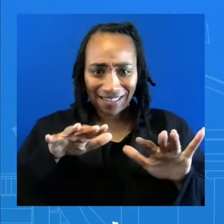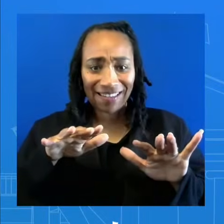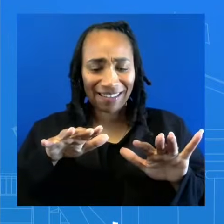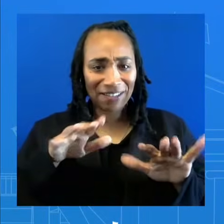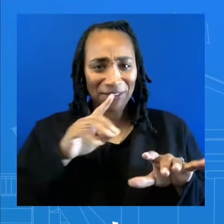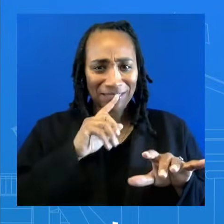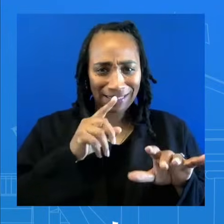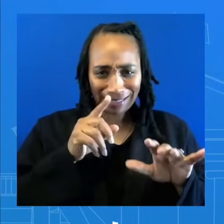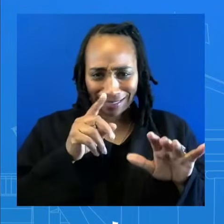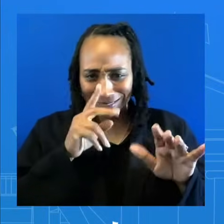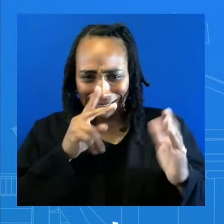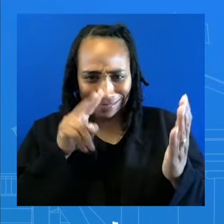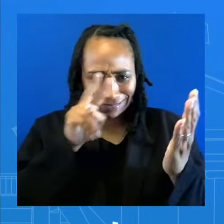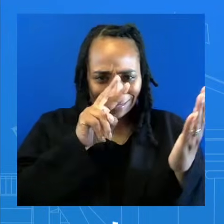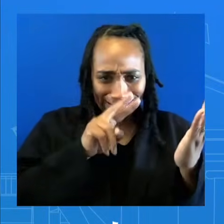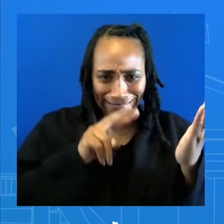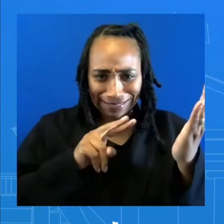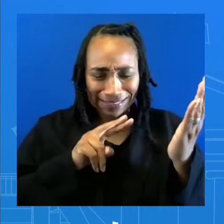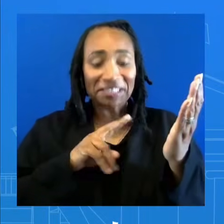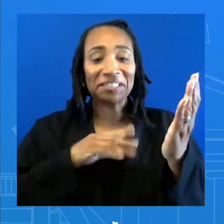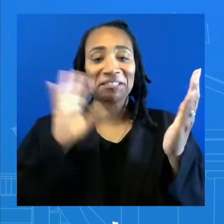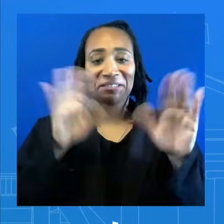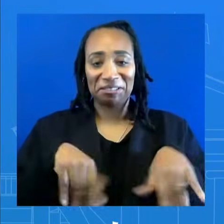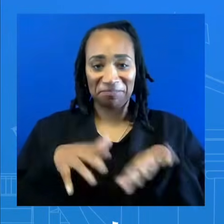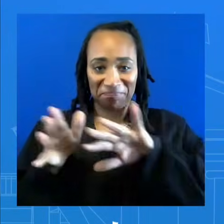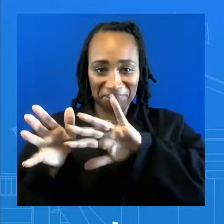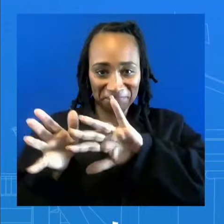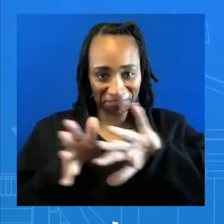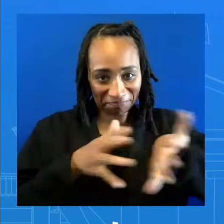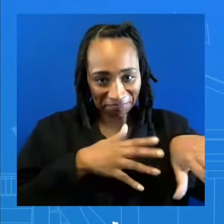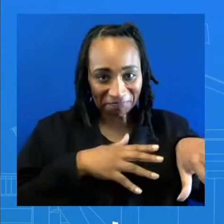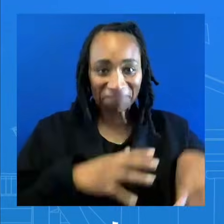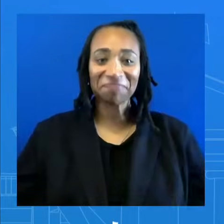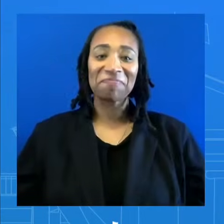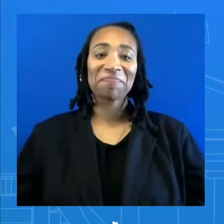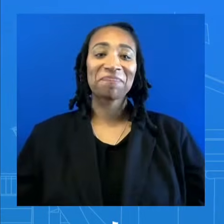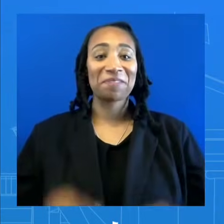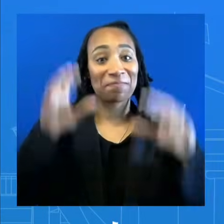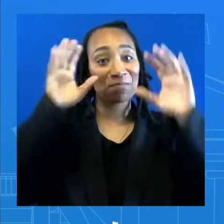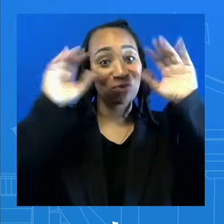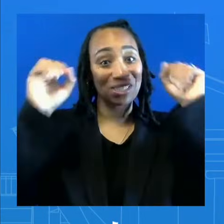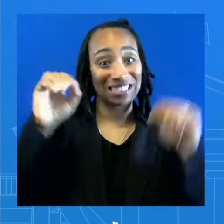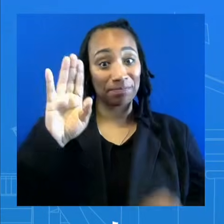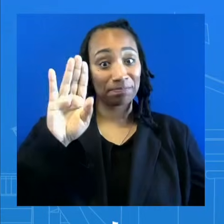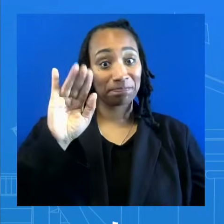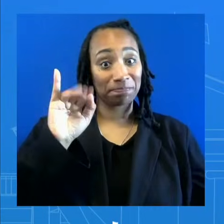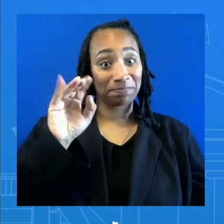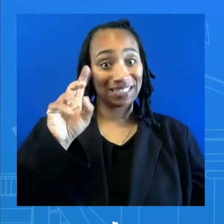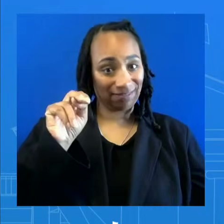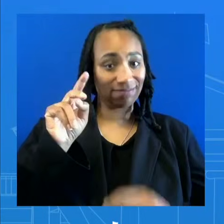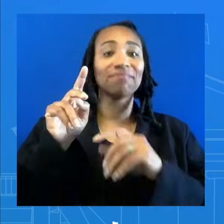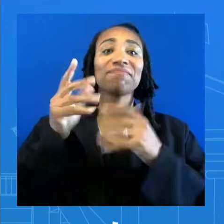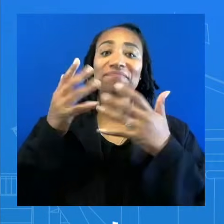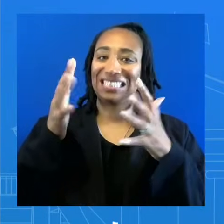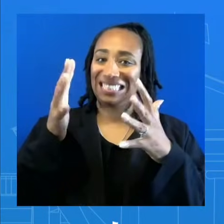Okay. So, today, President Biden announced that he is granting clemency to approximately 1,500 Americans --